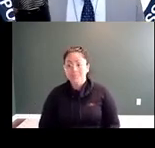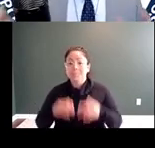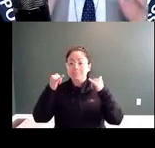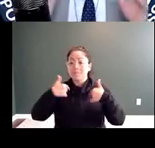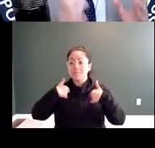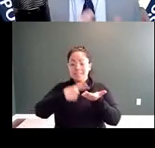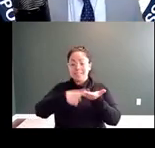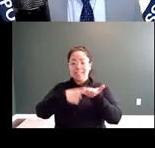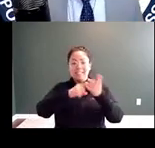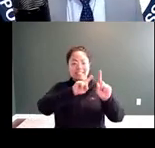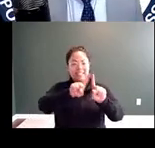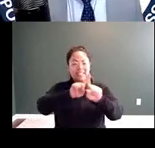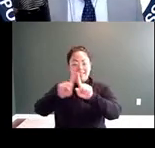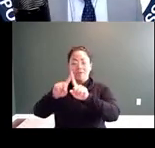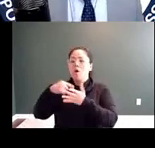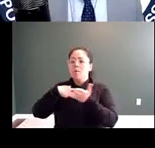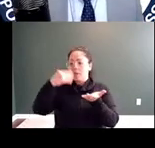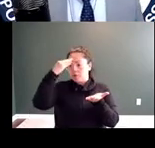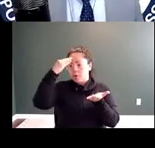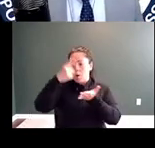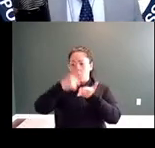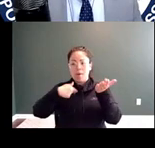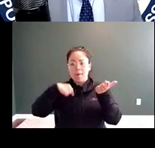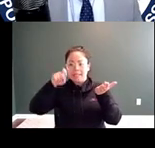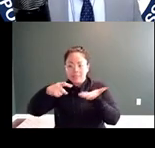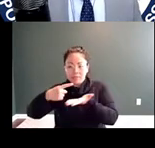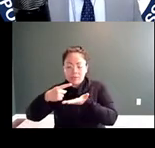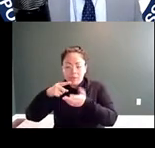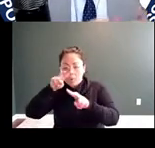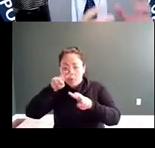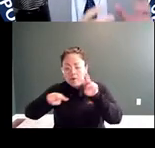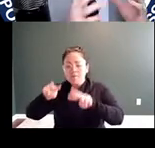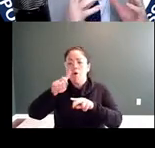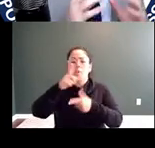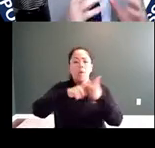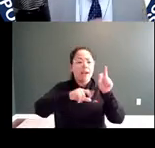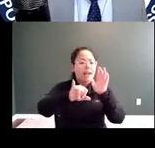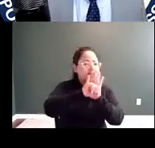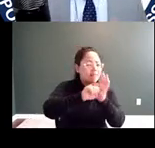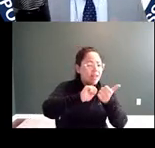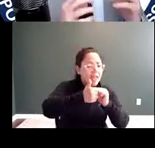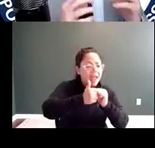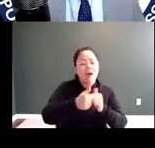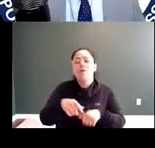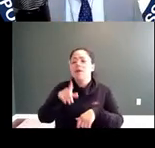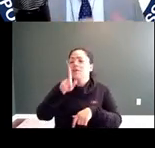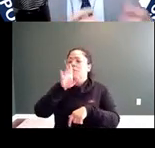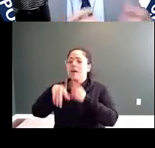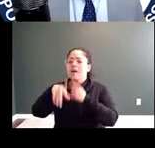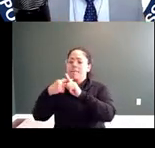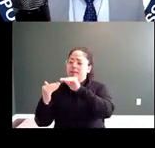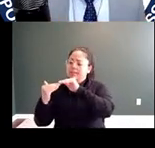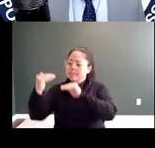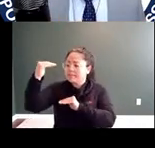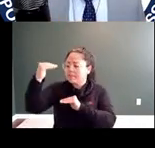We know what to look for when we think about the theories of discrimination, disparate treatment, adverse impact, harassment,